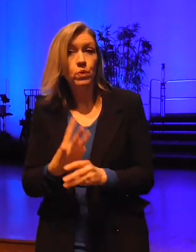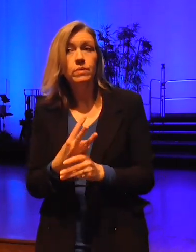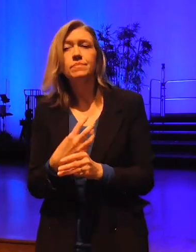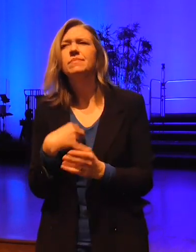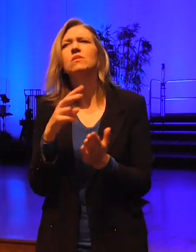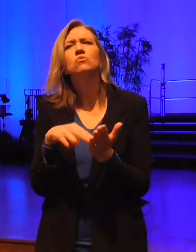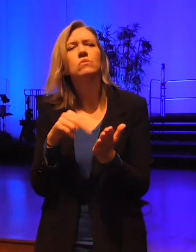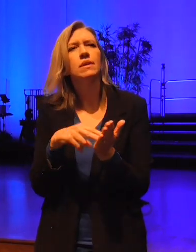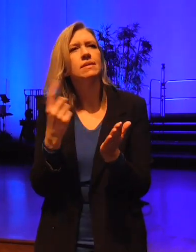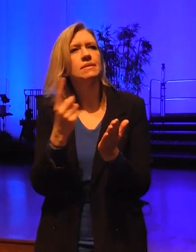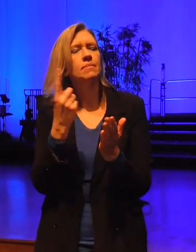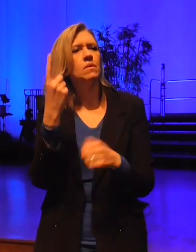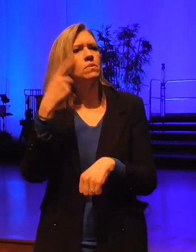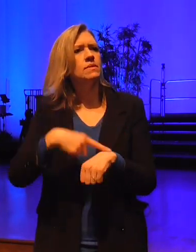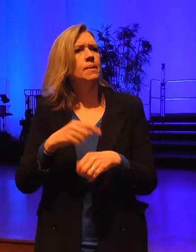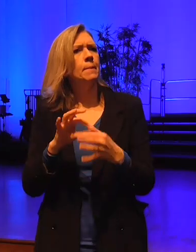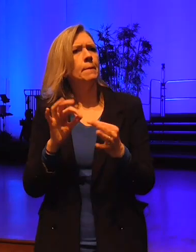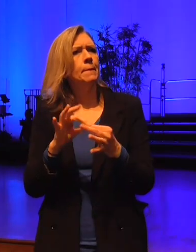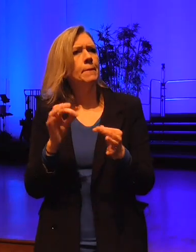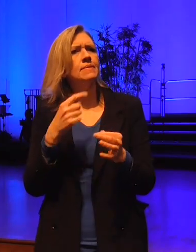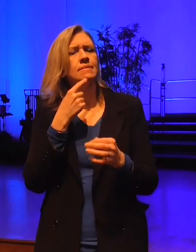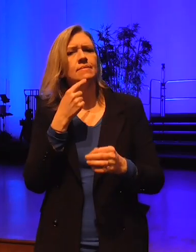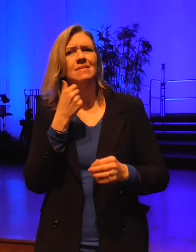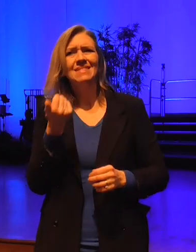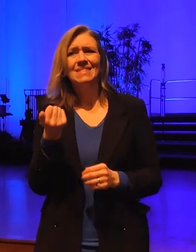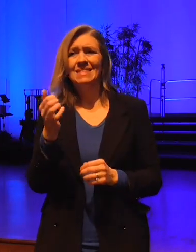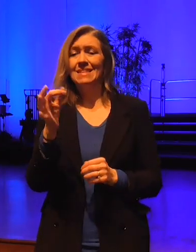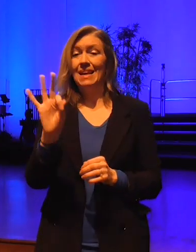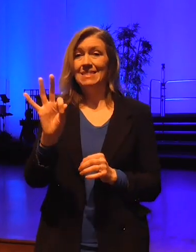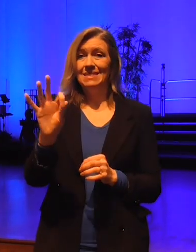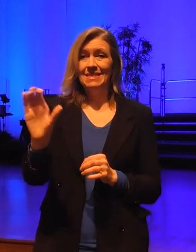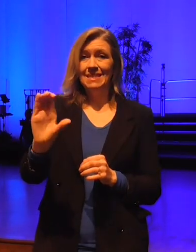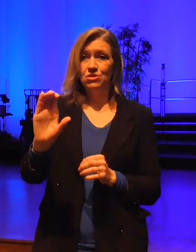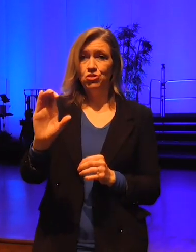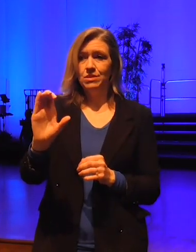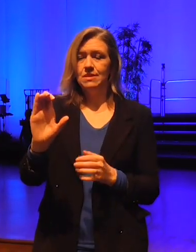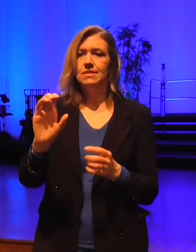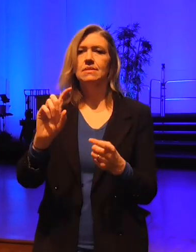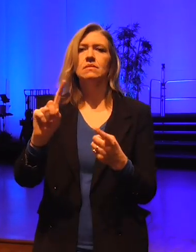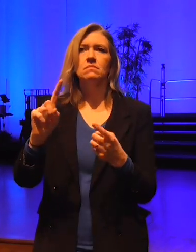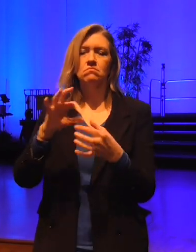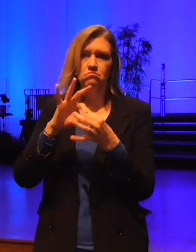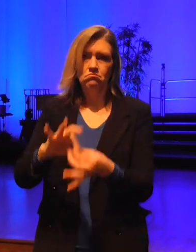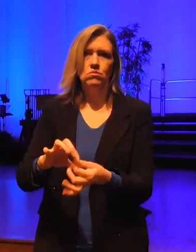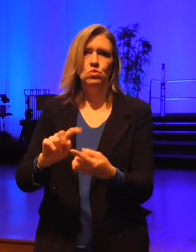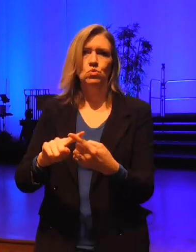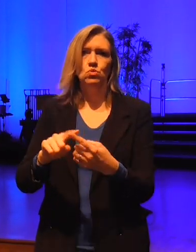effect of uh the 19th century was very much about overcoming slavery and the 20th century